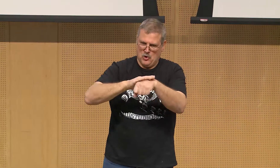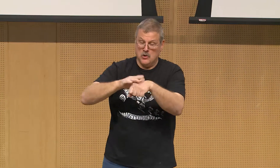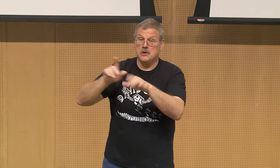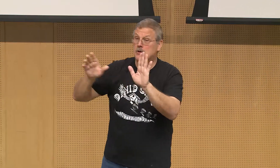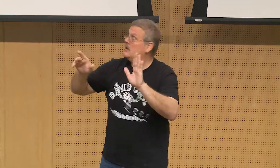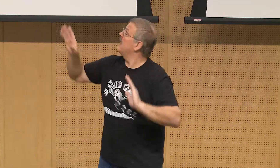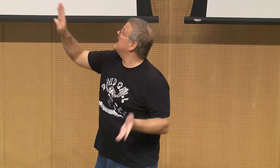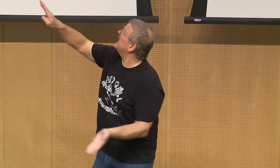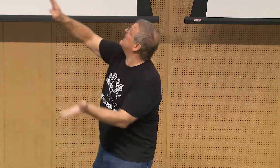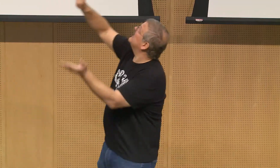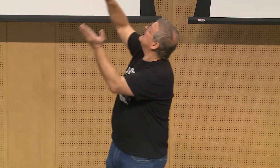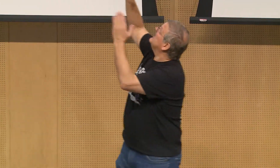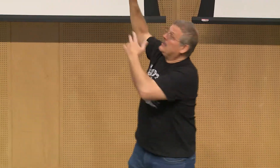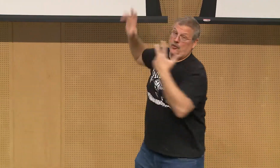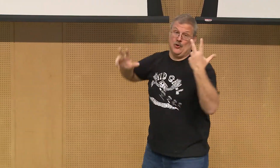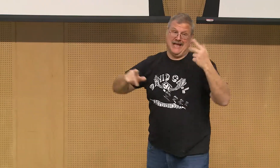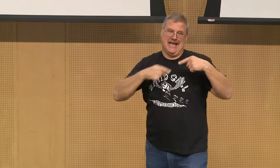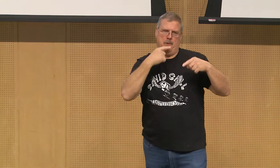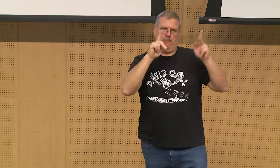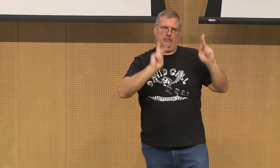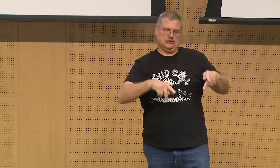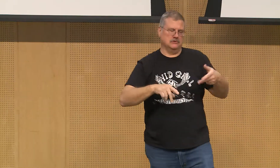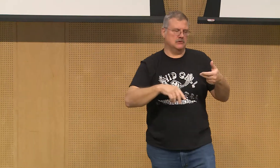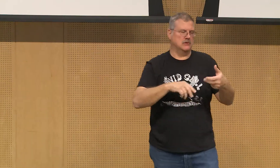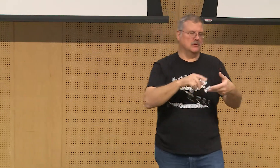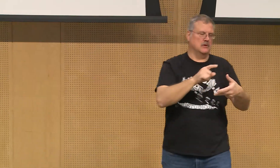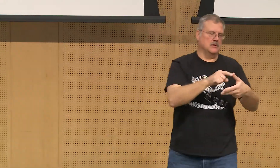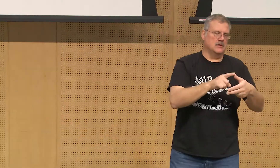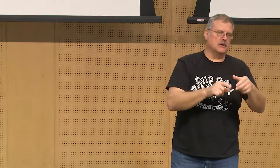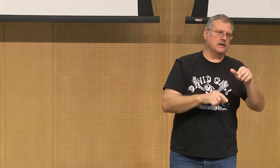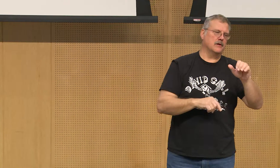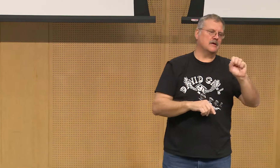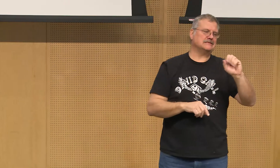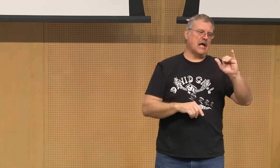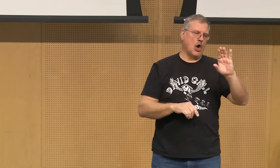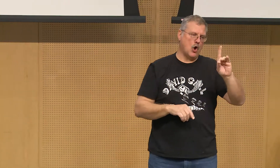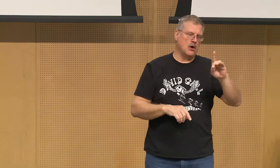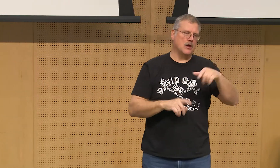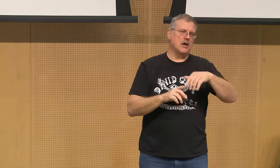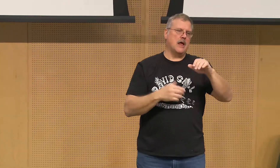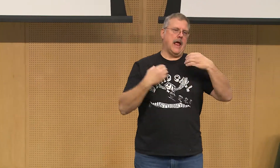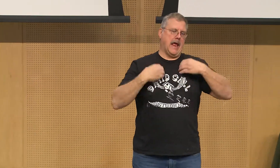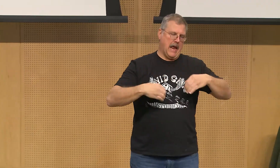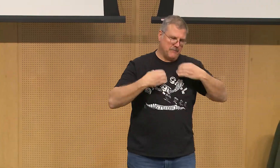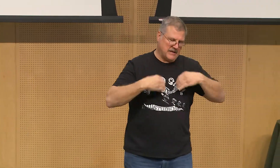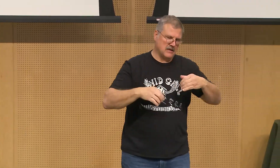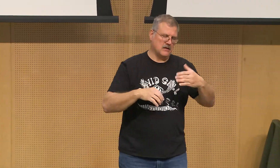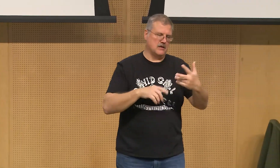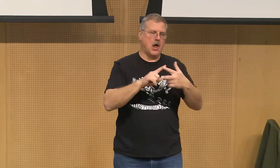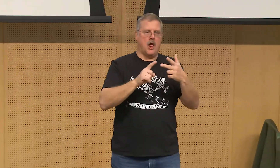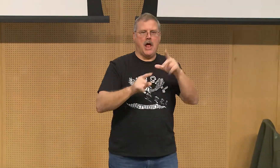Just a nod to Laurent Clerc, Gallaudet,